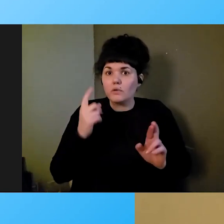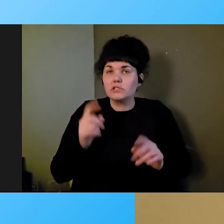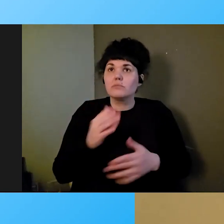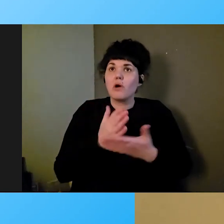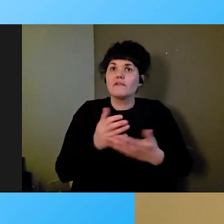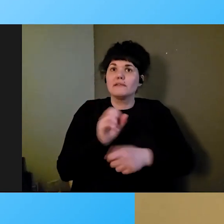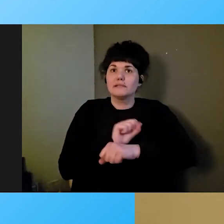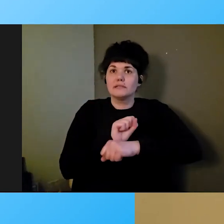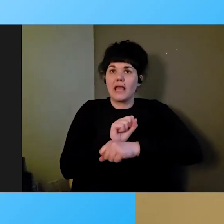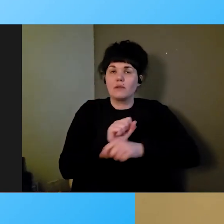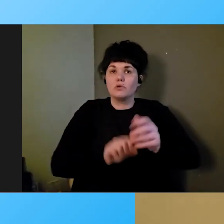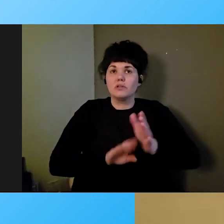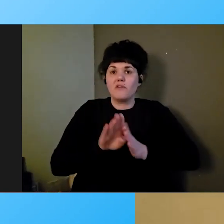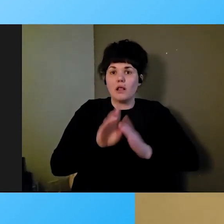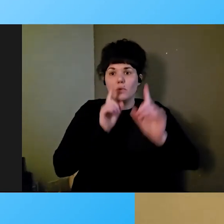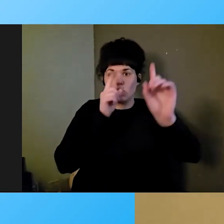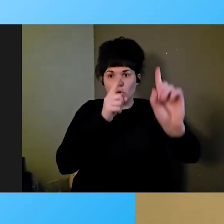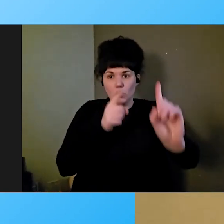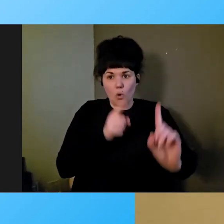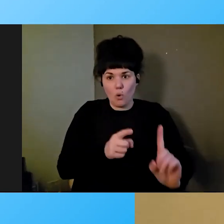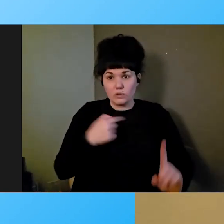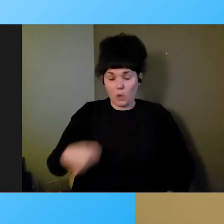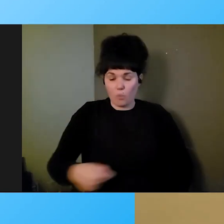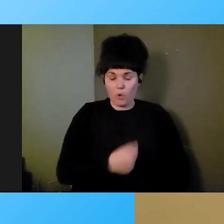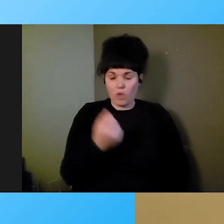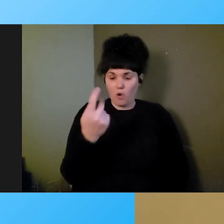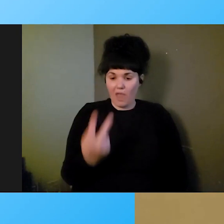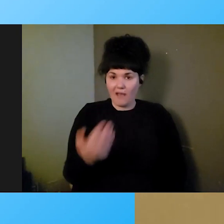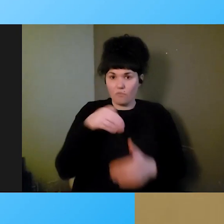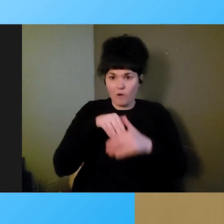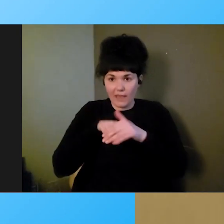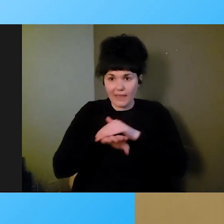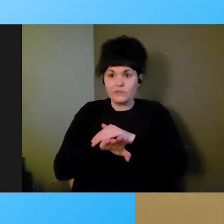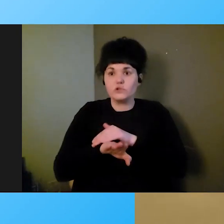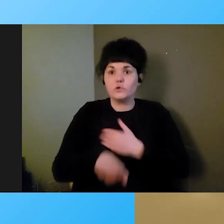And we are halfway into the